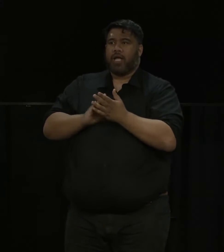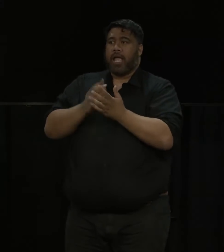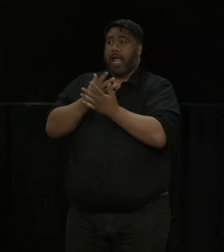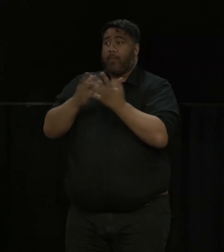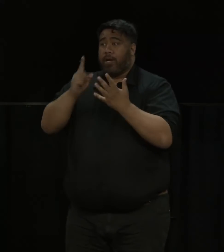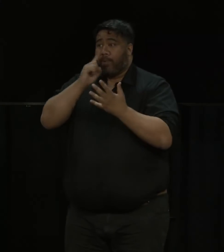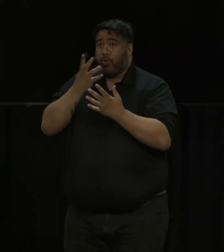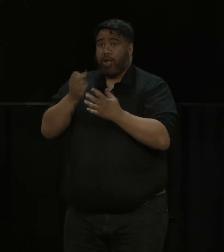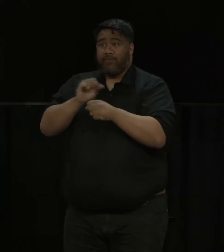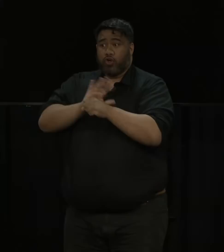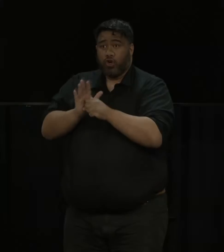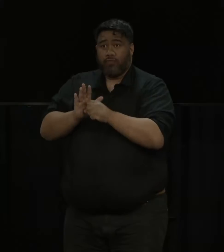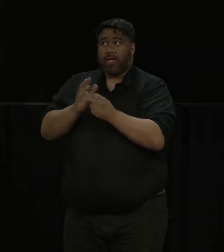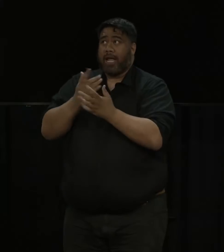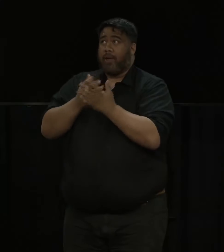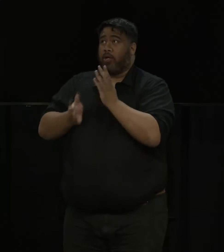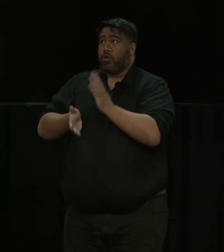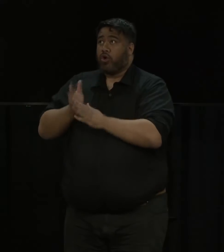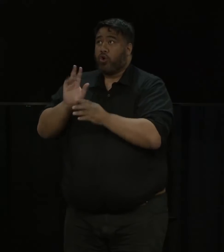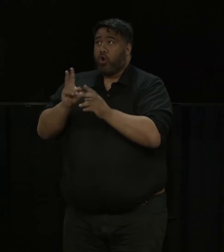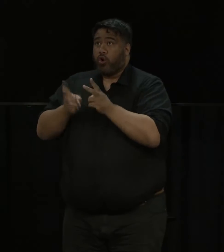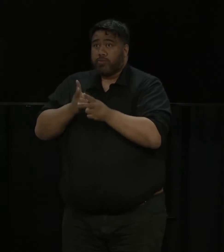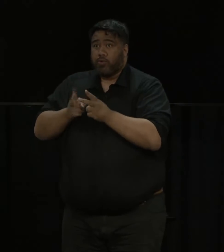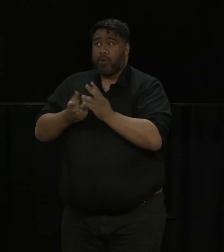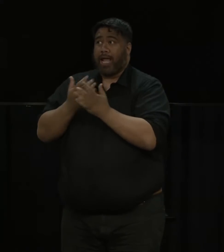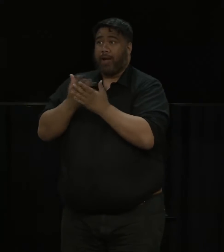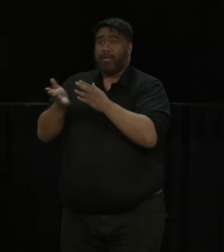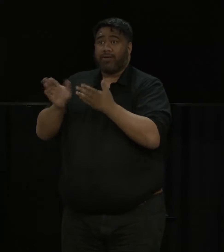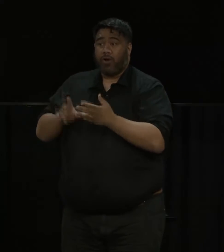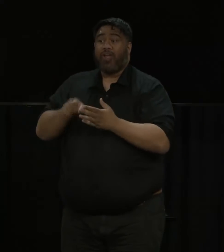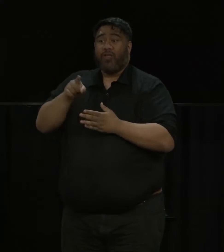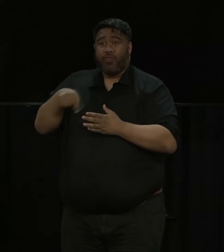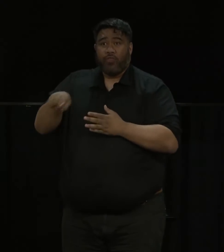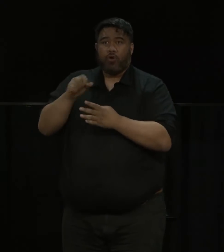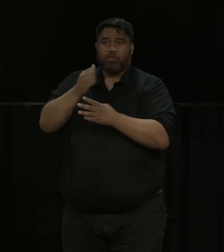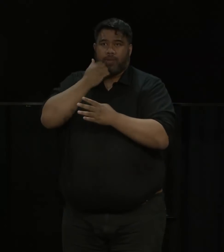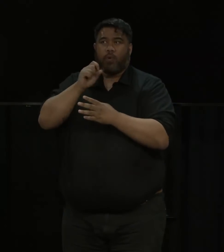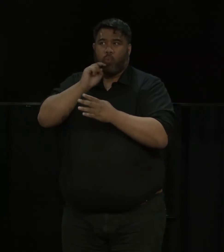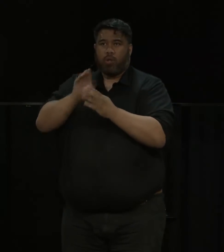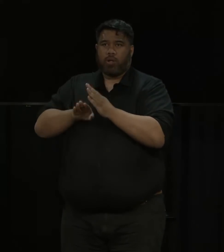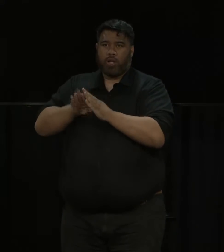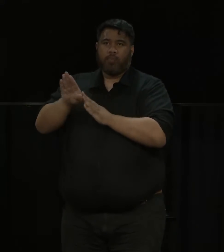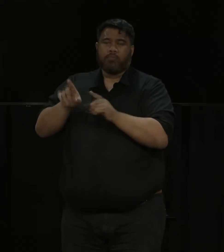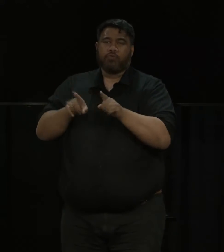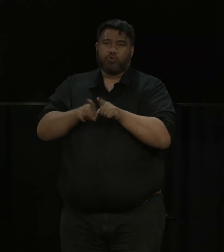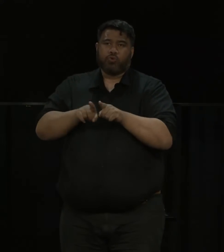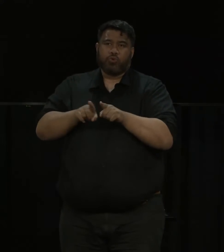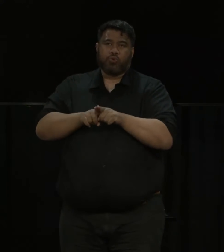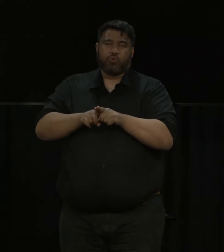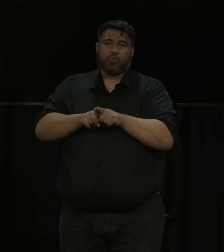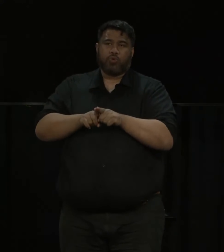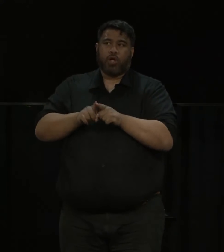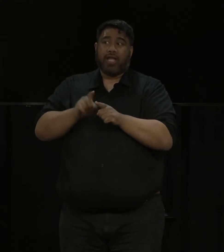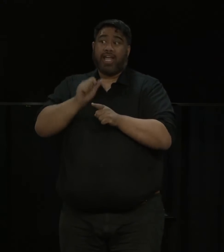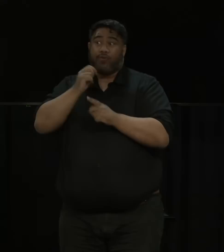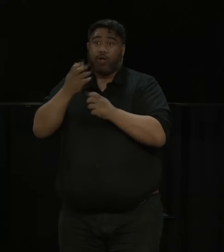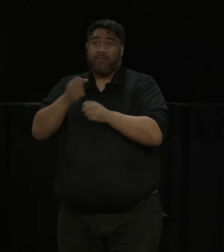vaccination rates rise so somewhat counterintuitively will the proportion of cases,